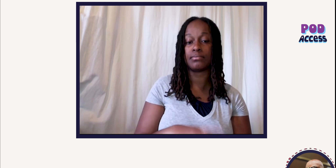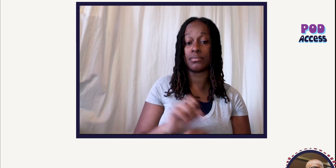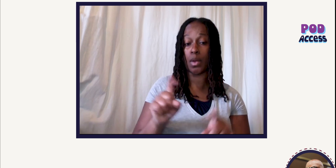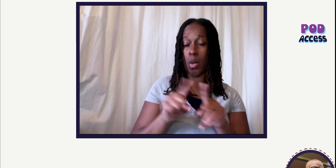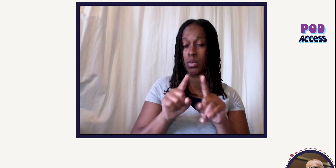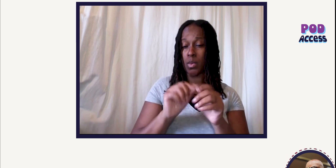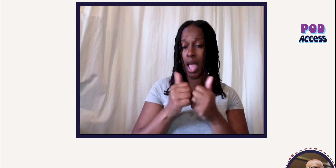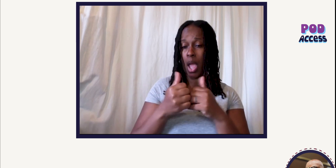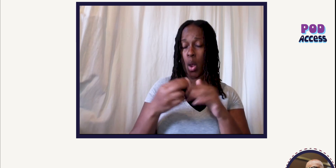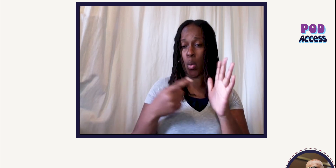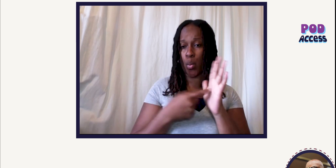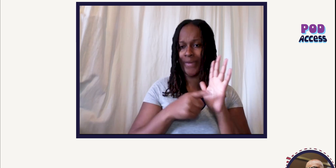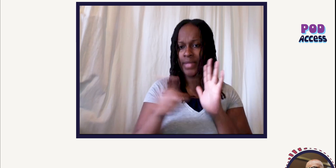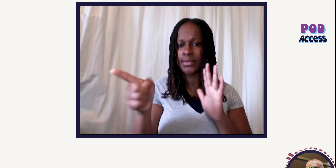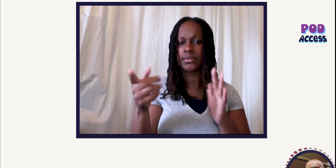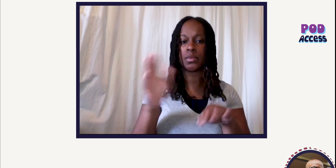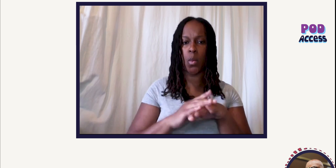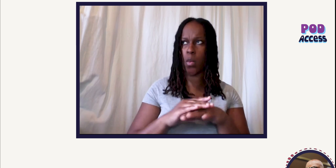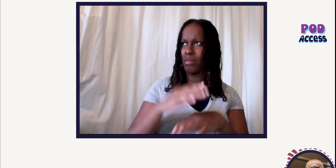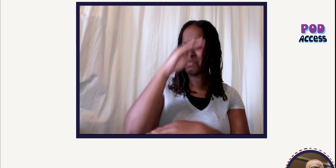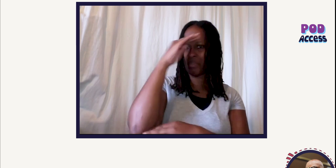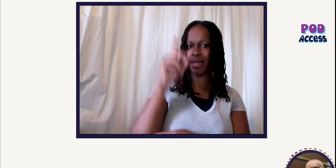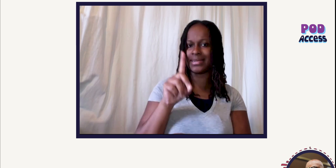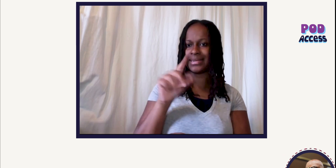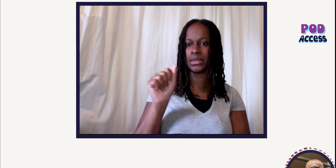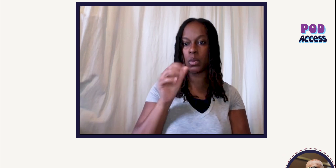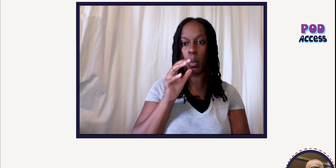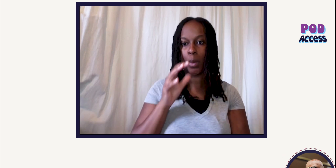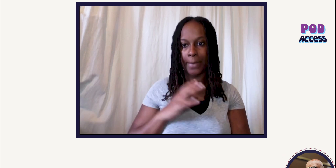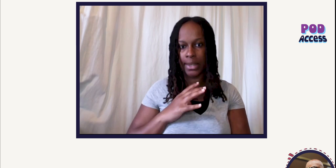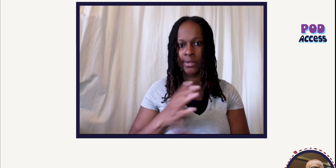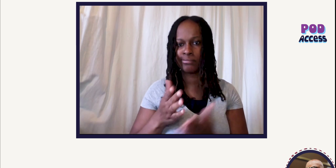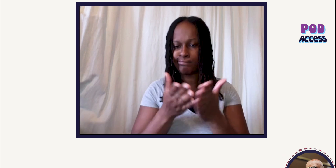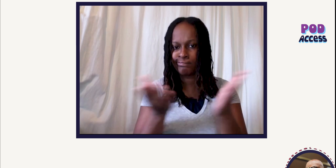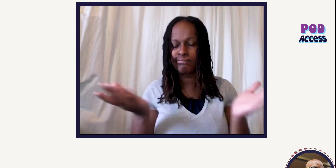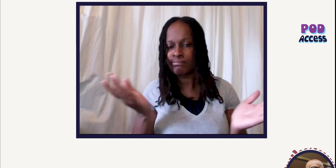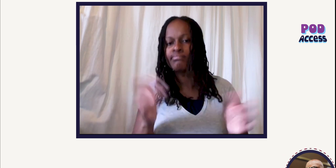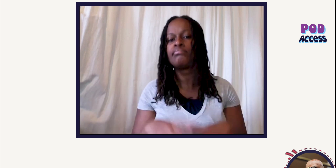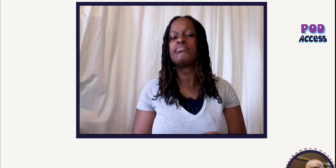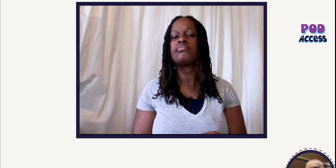And how it also reflects on Black disabled women who are also very much in that same kind of space